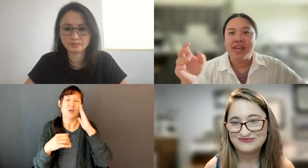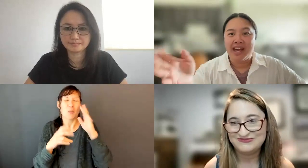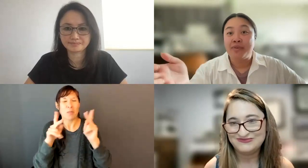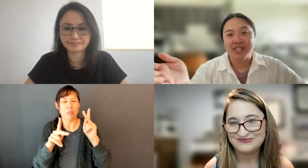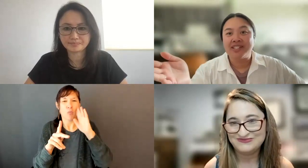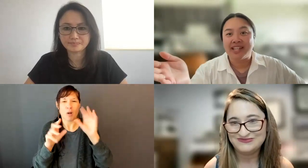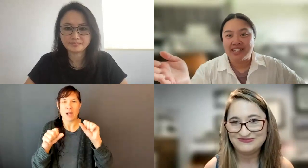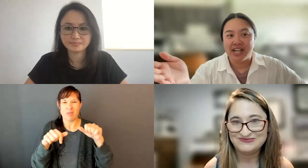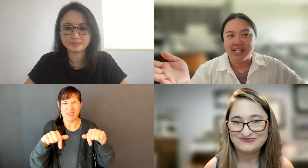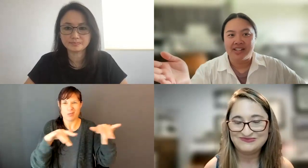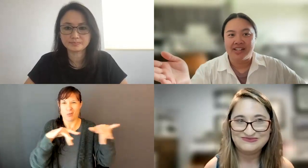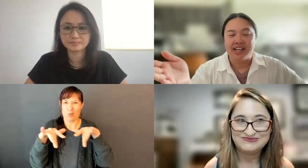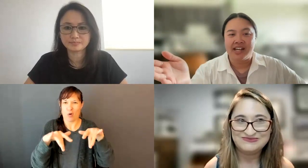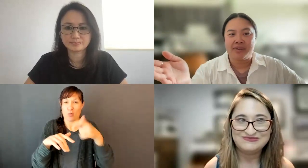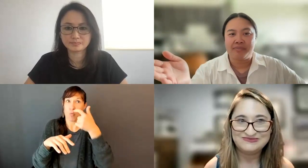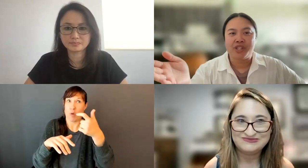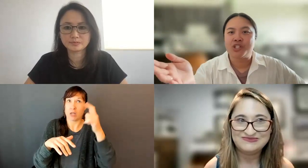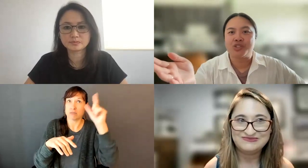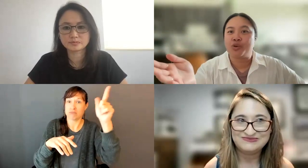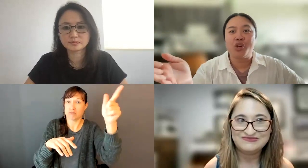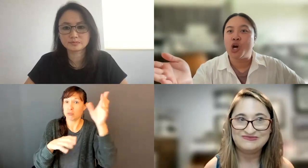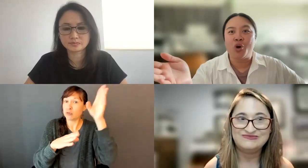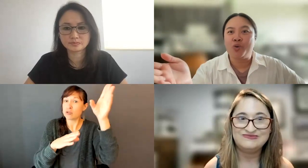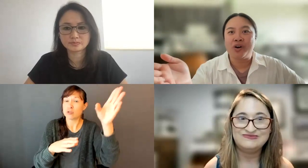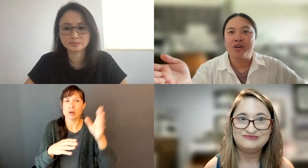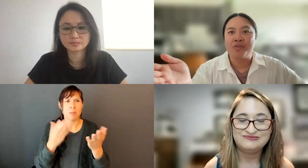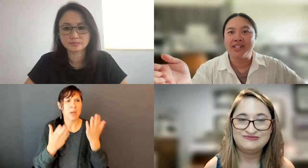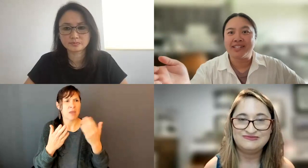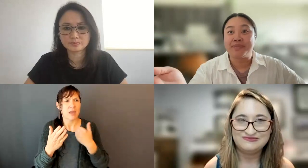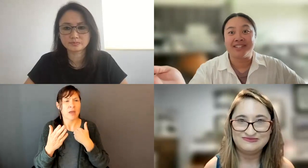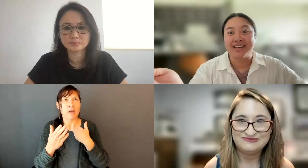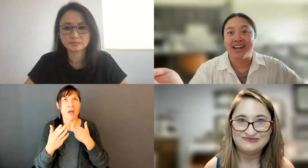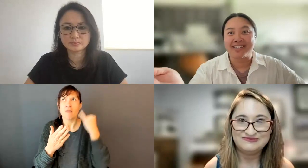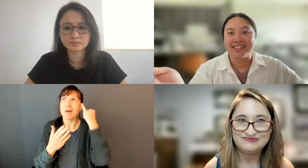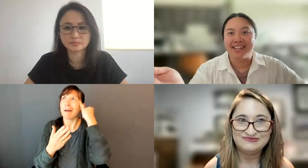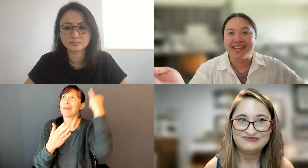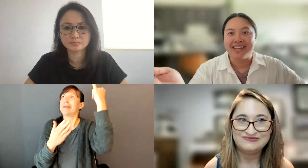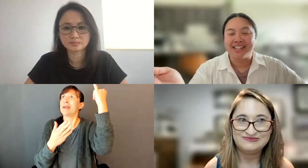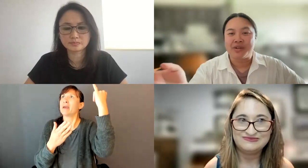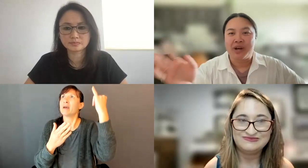who maybe have a business idea but they just don't know what steps to take next.